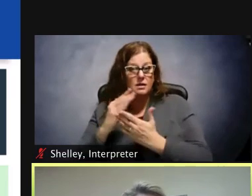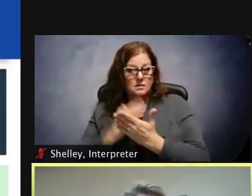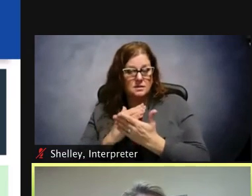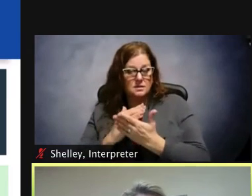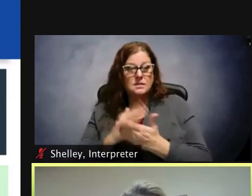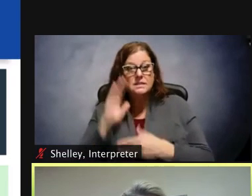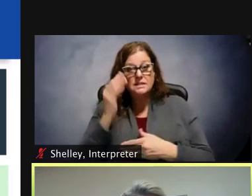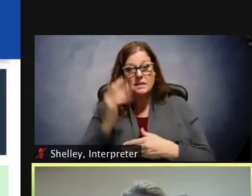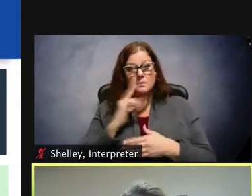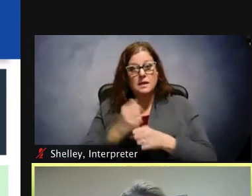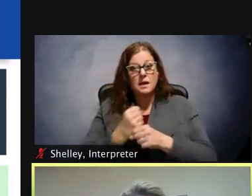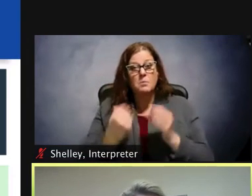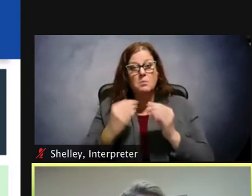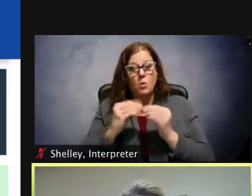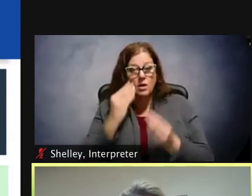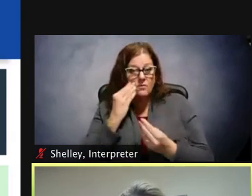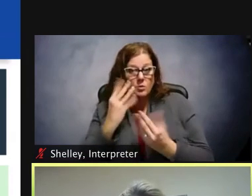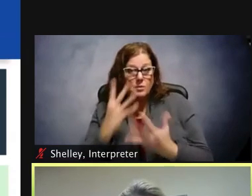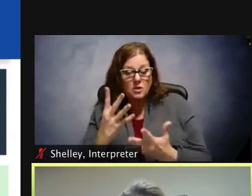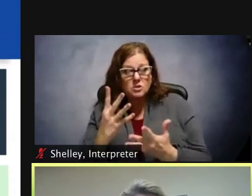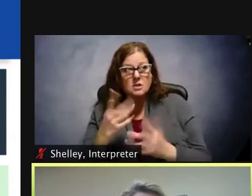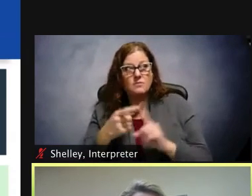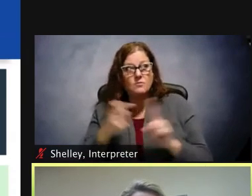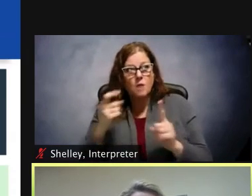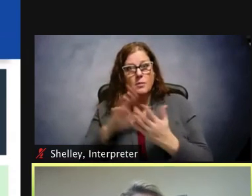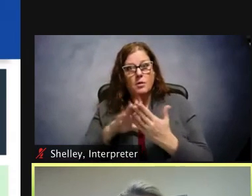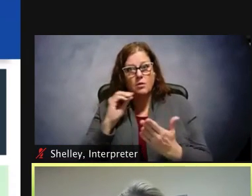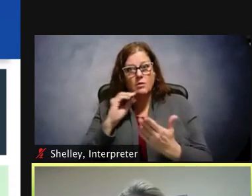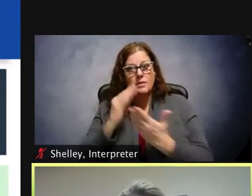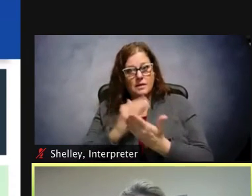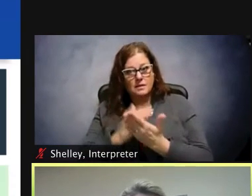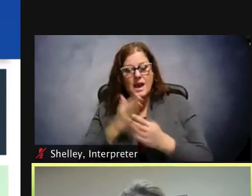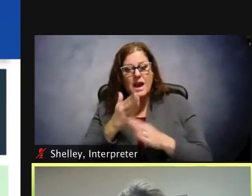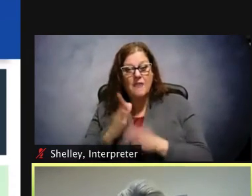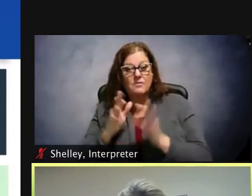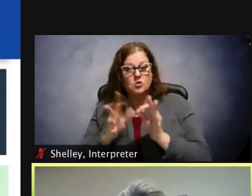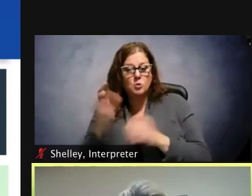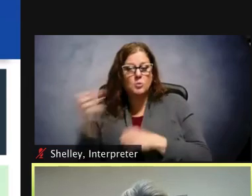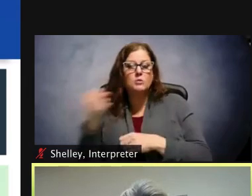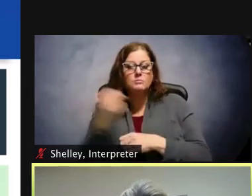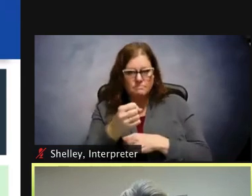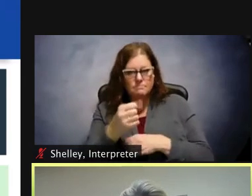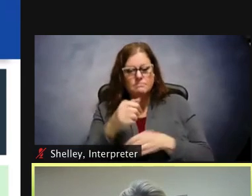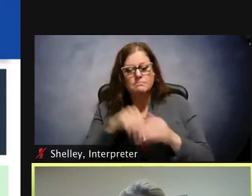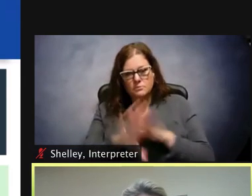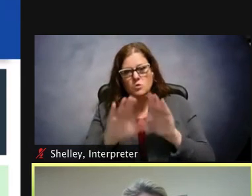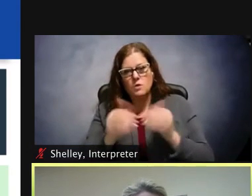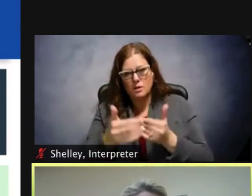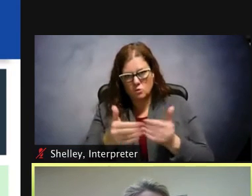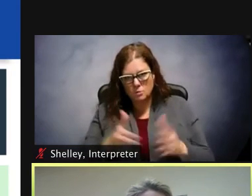getting more information out of the lessons once the interpreter came into the classroom.